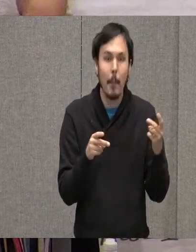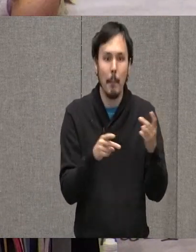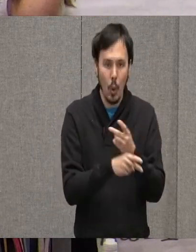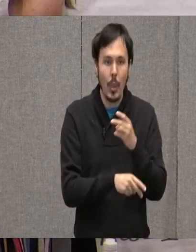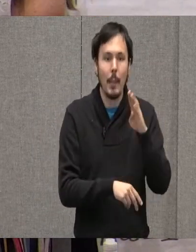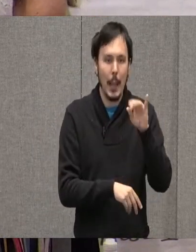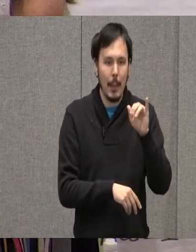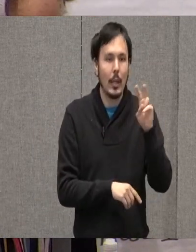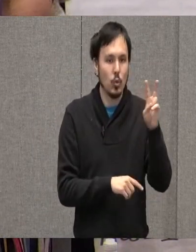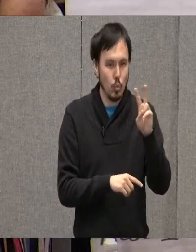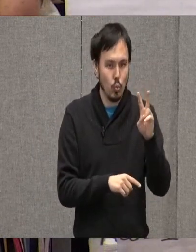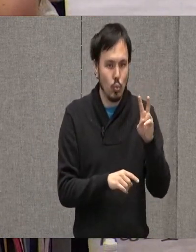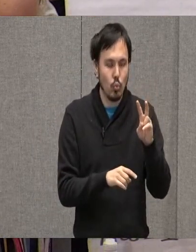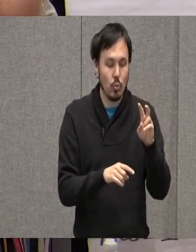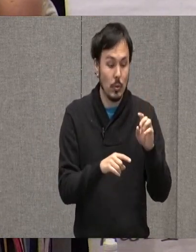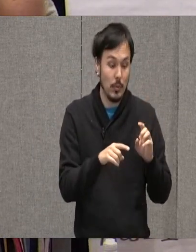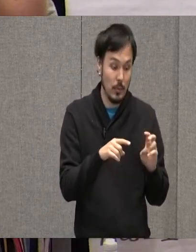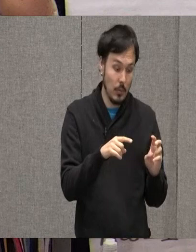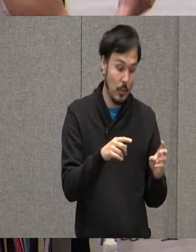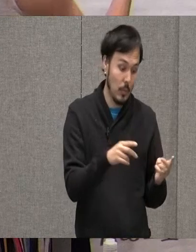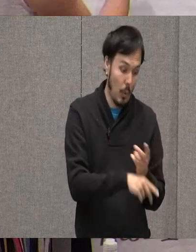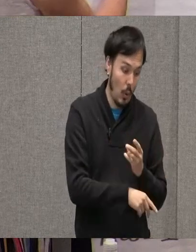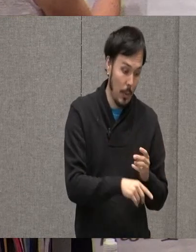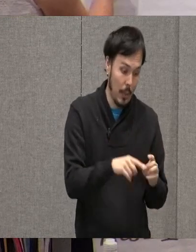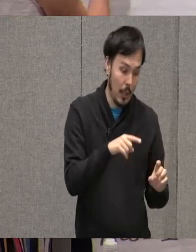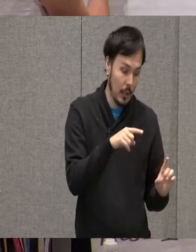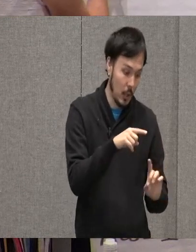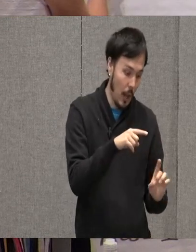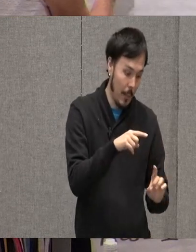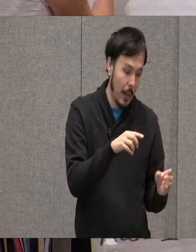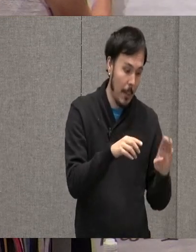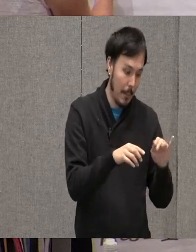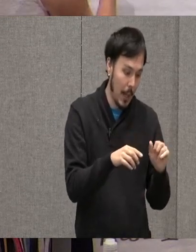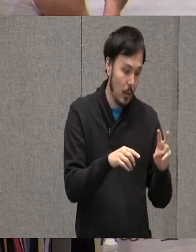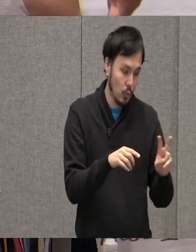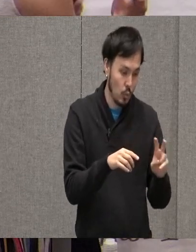And then we do the same to the numerator, three times two is six.